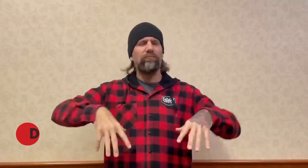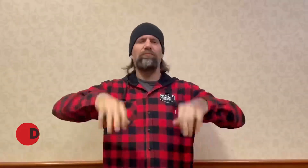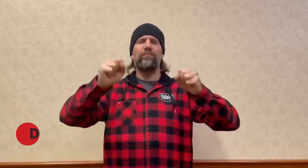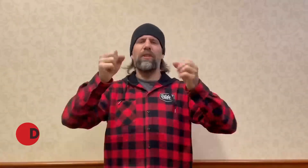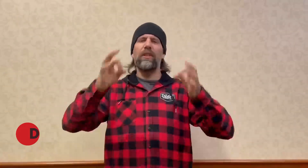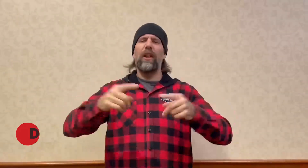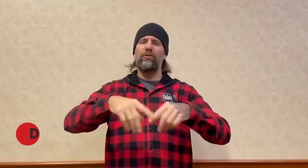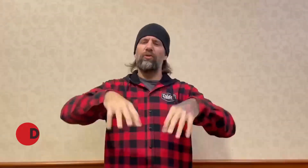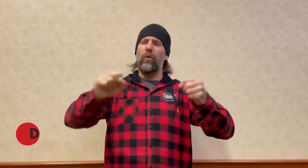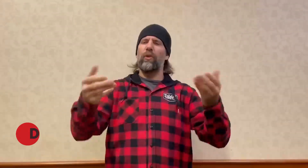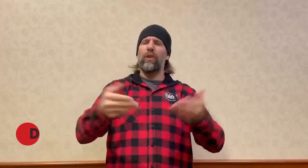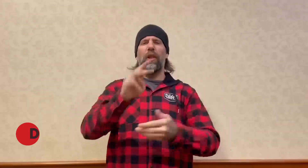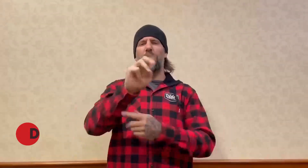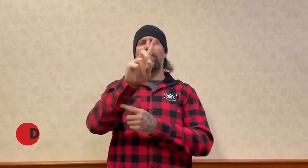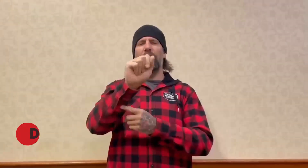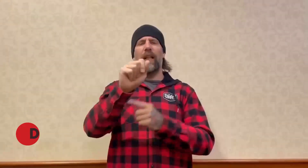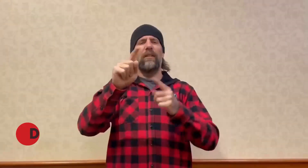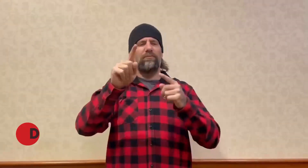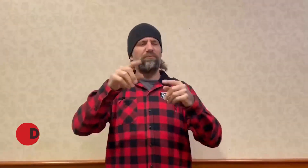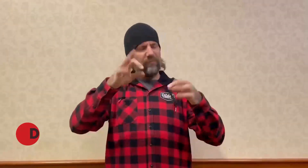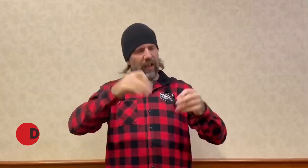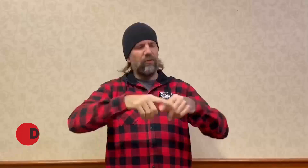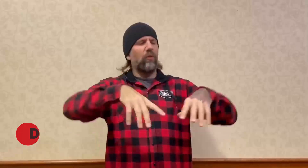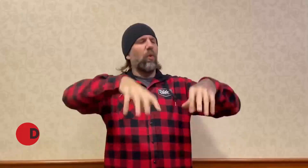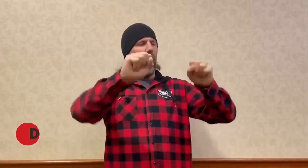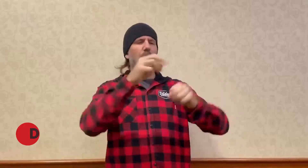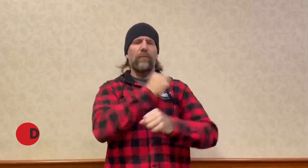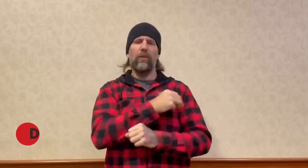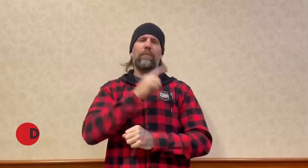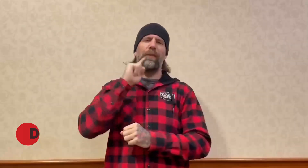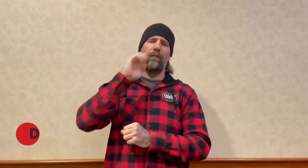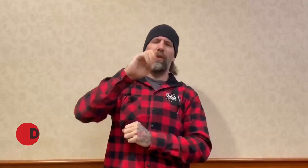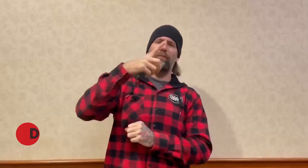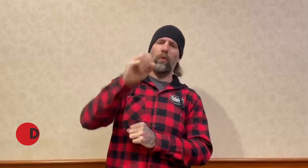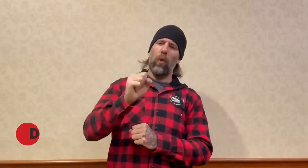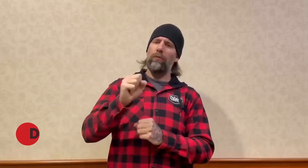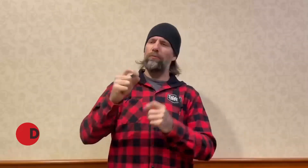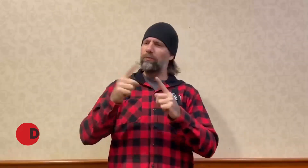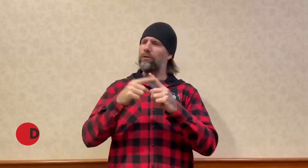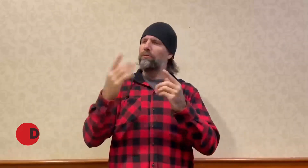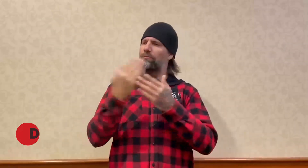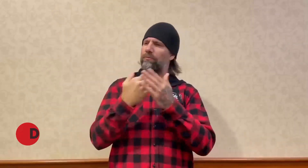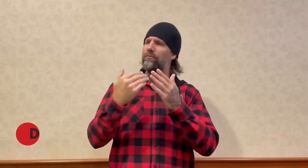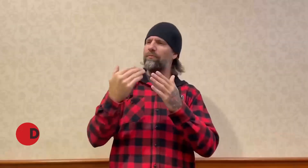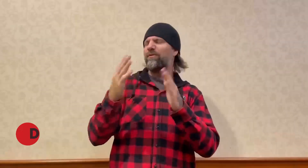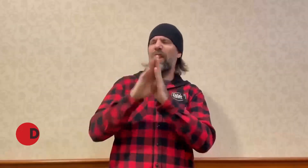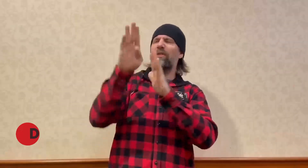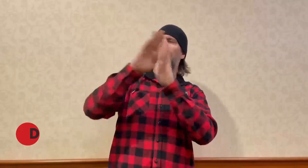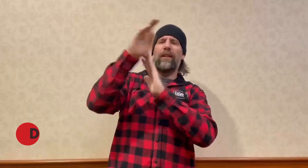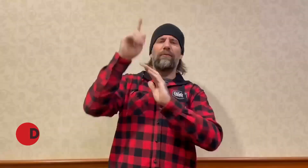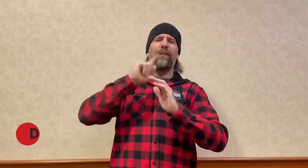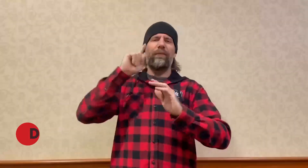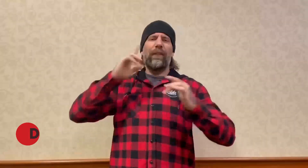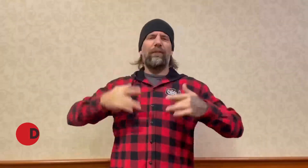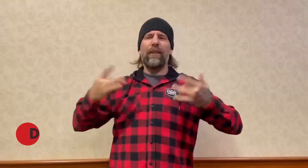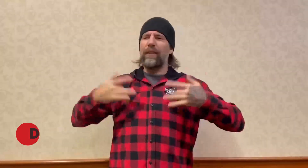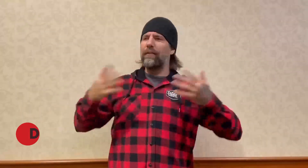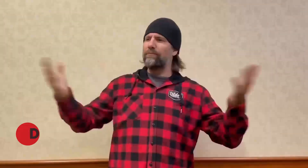host the Manitoba Deaf Expo as a fundraiser to develop more events,